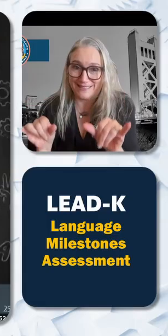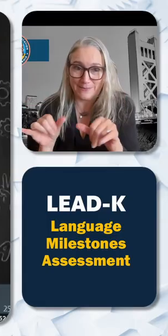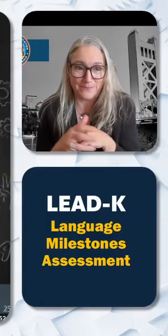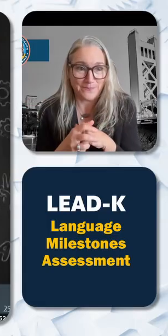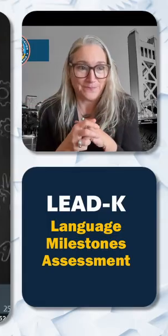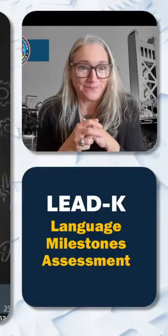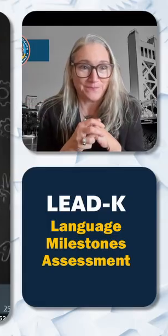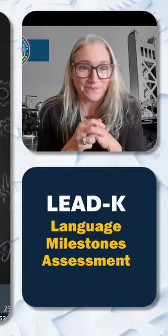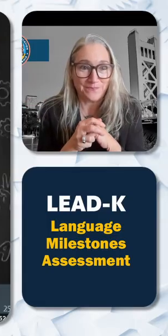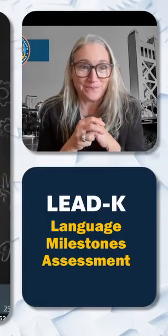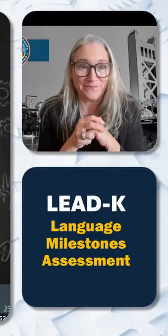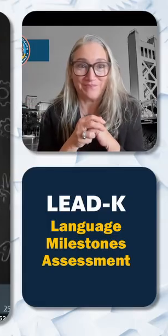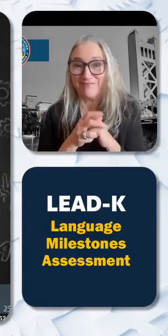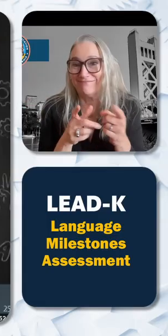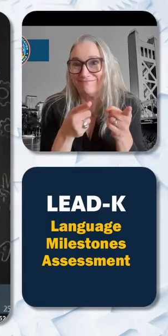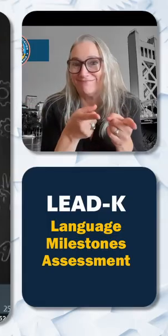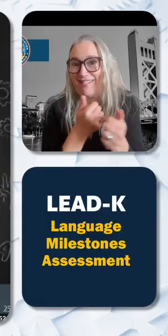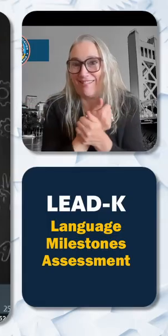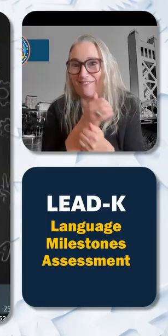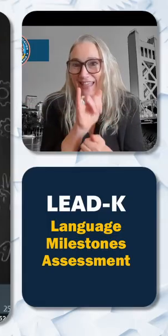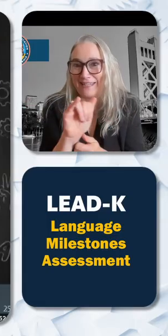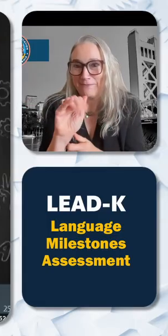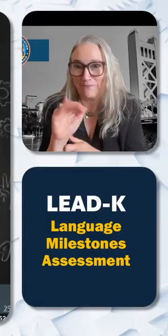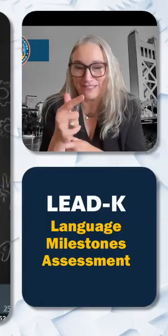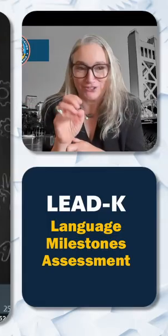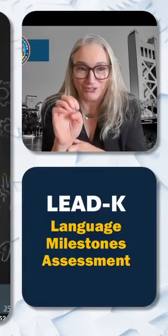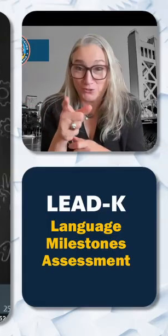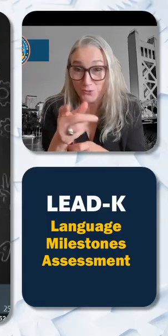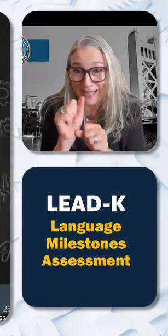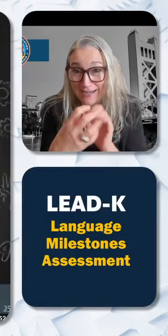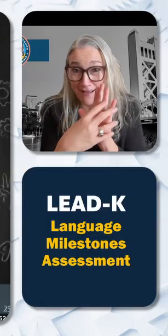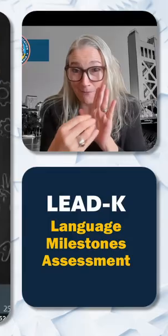provided along with the appropriate amount of peers, and we need a better system.